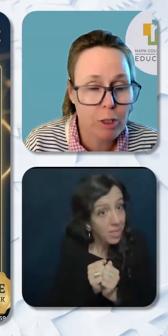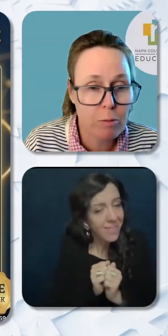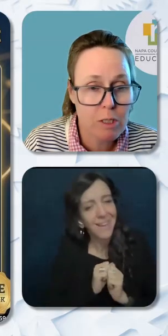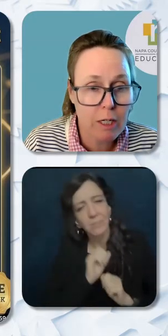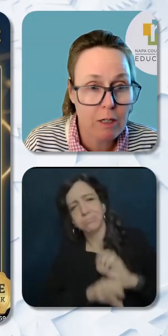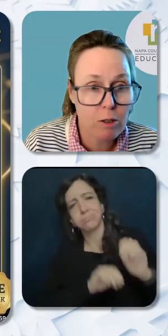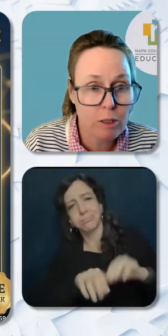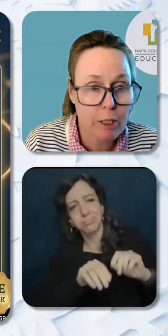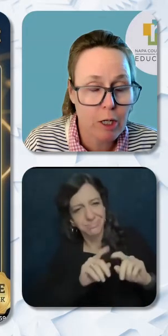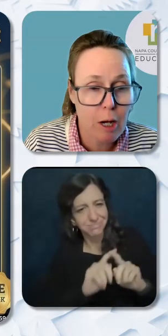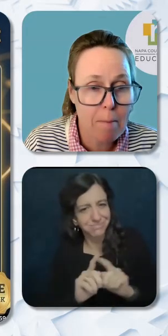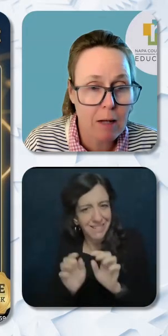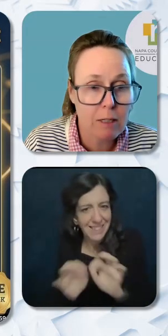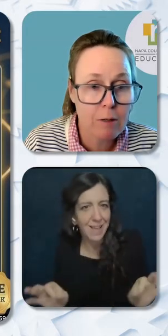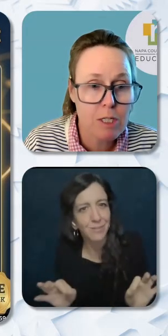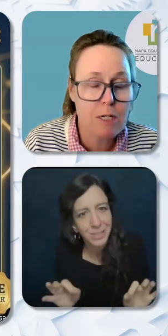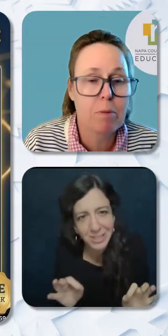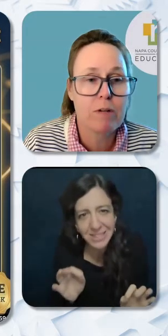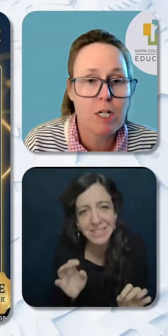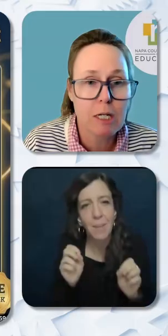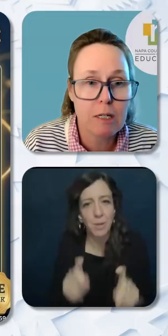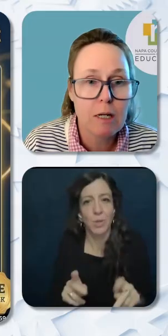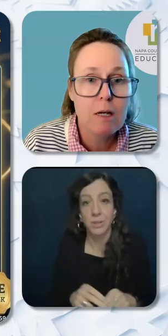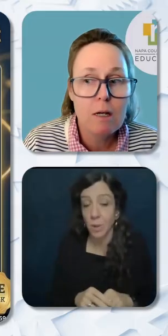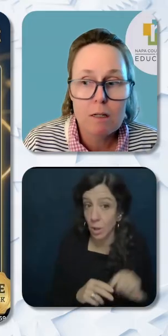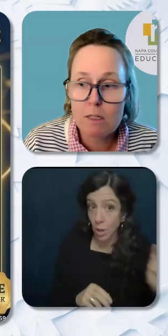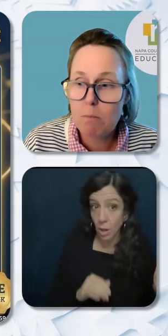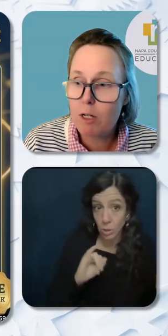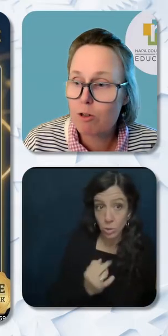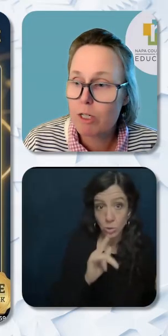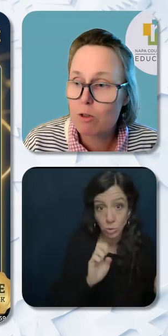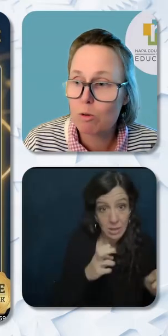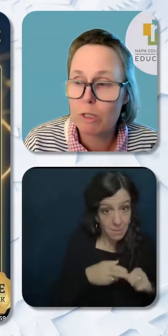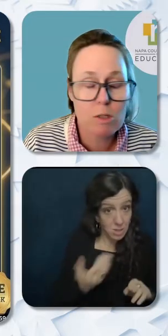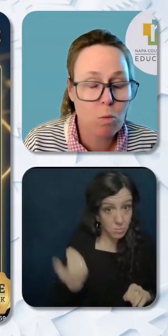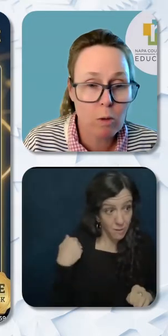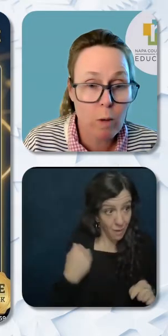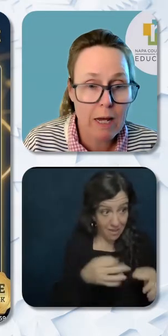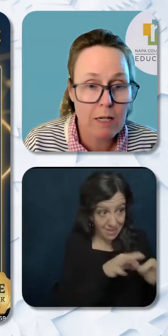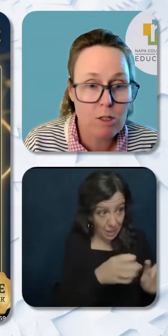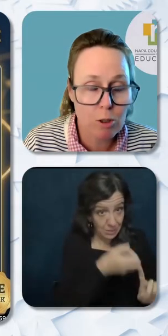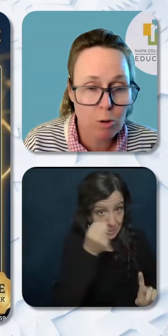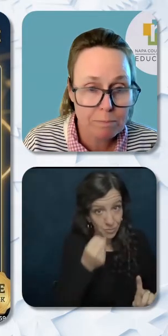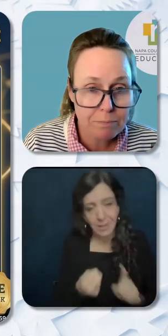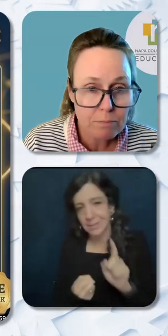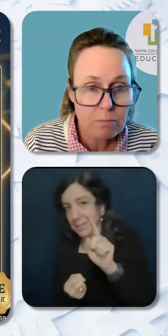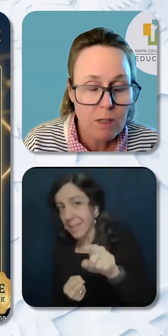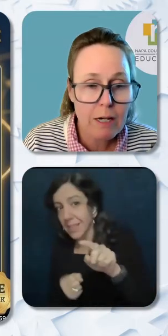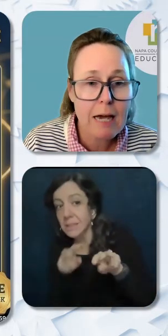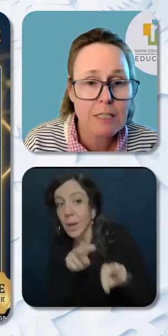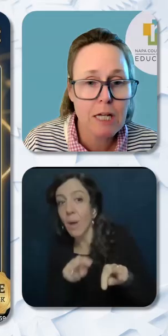like Julie was talking earlier about language deprivation, this monitoring tool is one way to